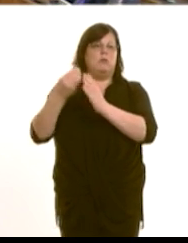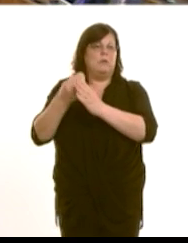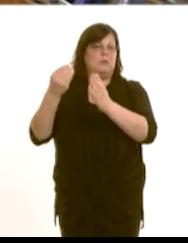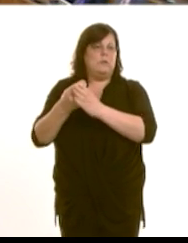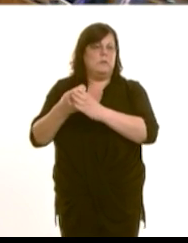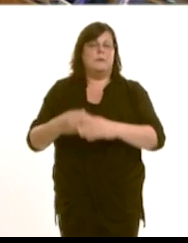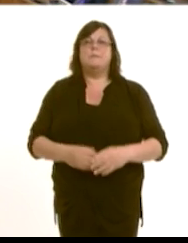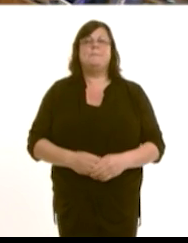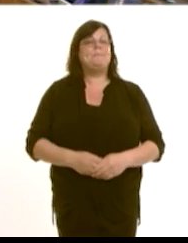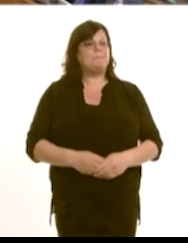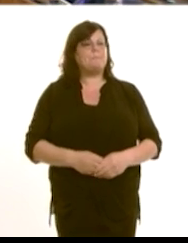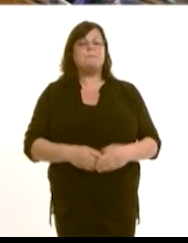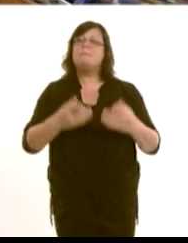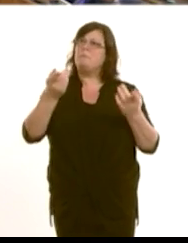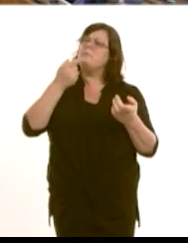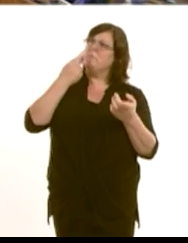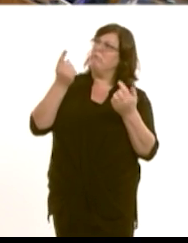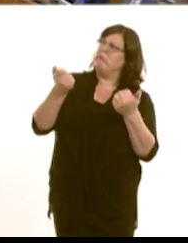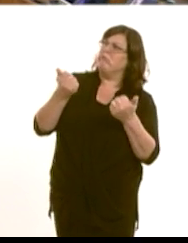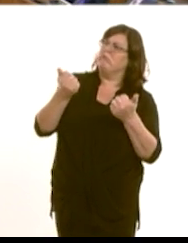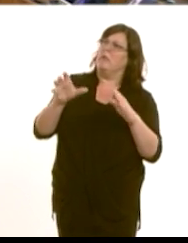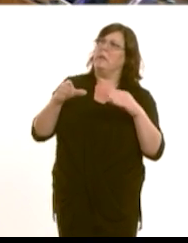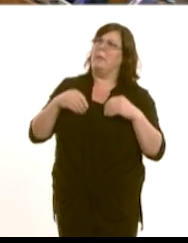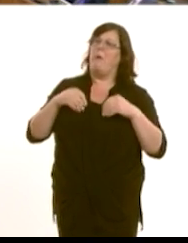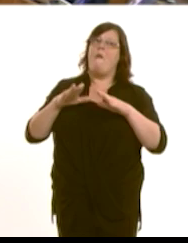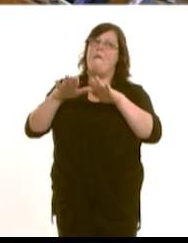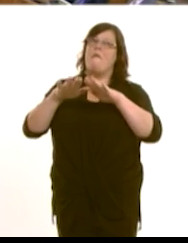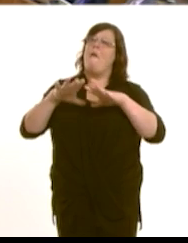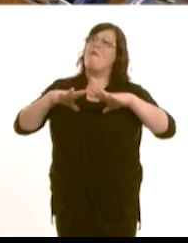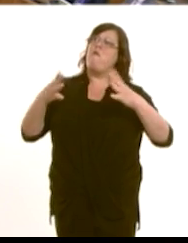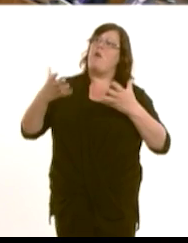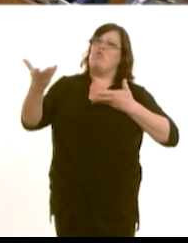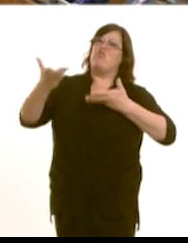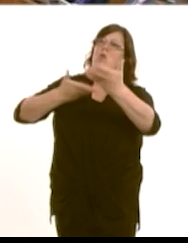Free trade is obviously very sensible for both sides, because we have a massive trade